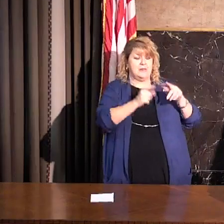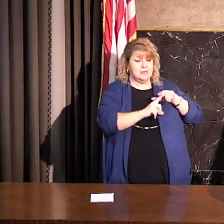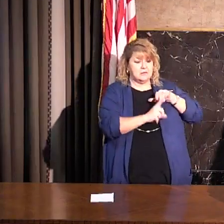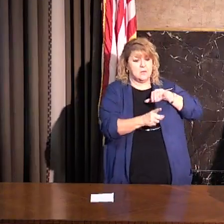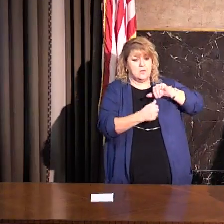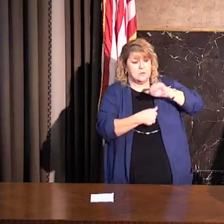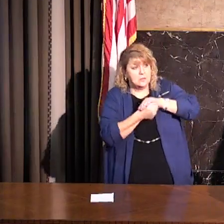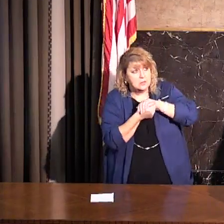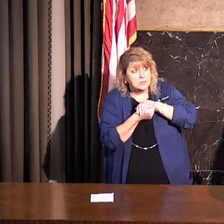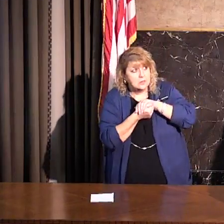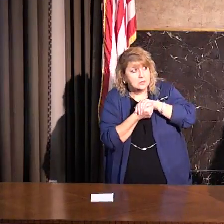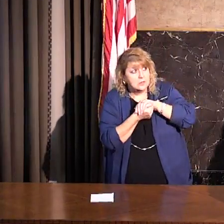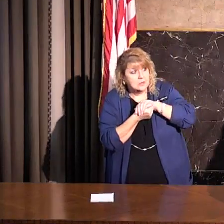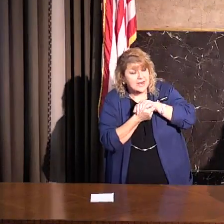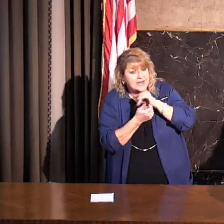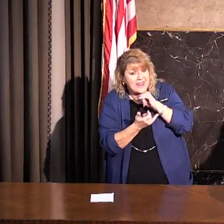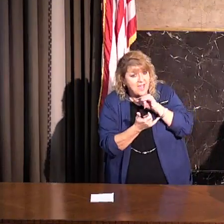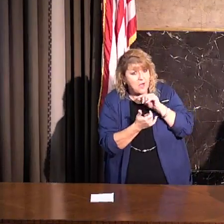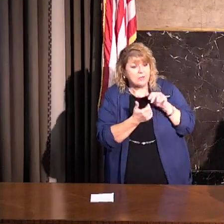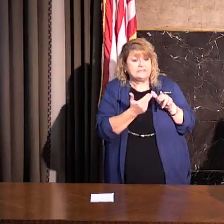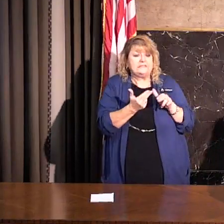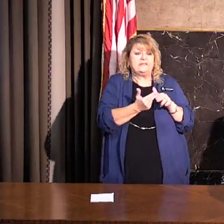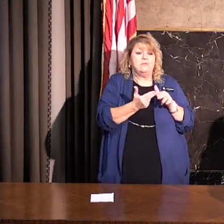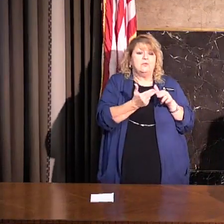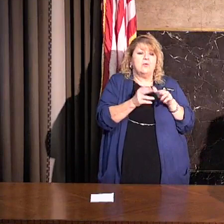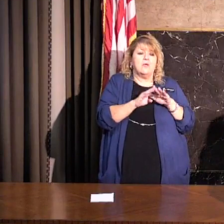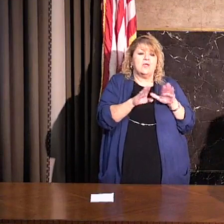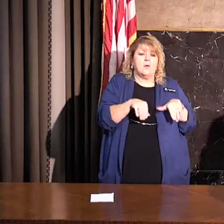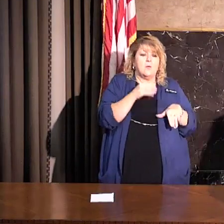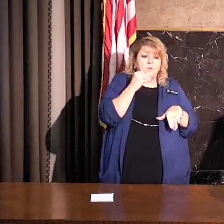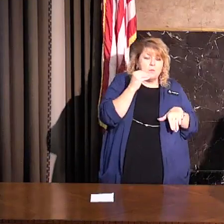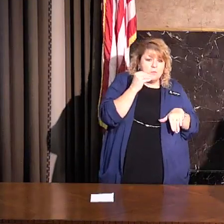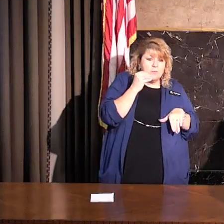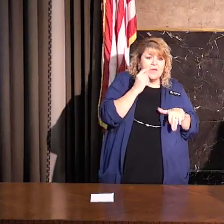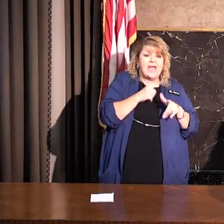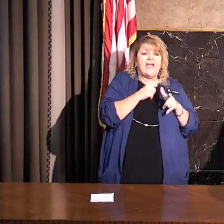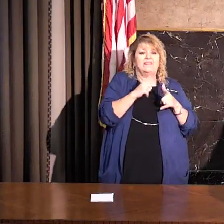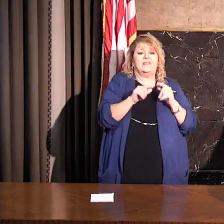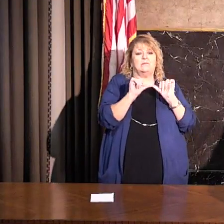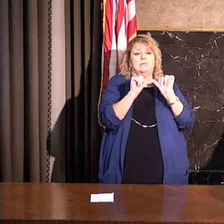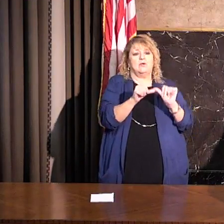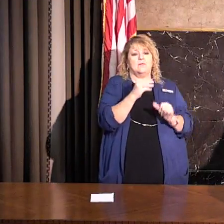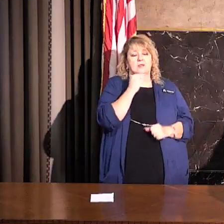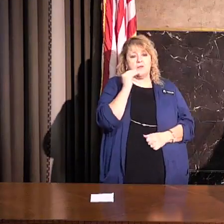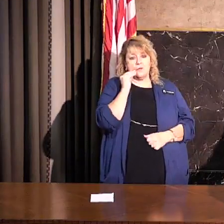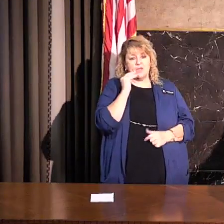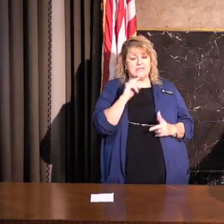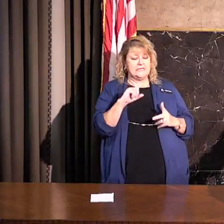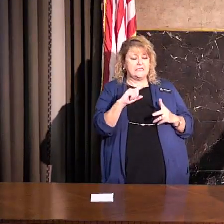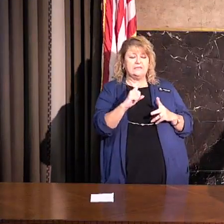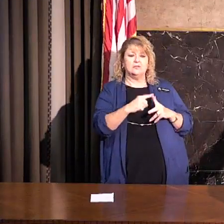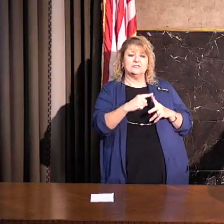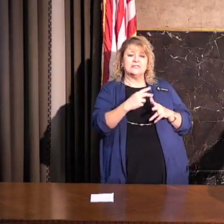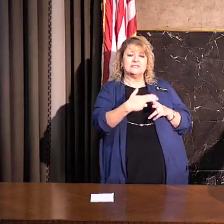housing and permanent housing. Uh the permanent house As you know, the the first part of